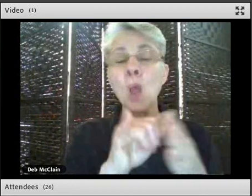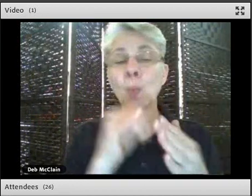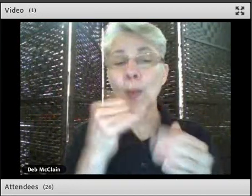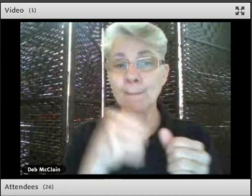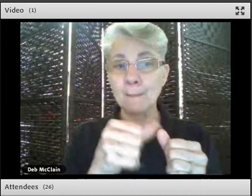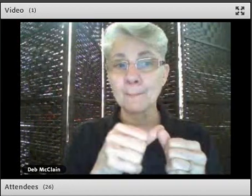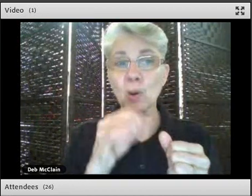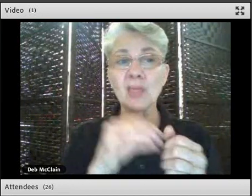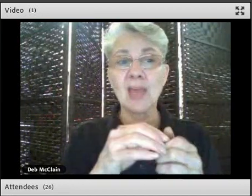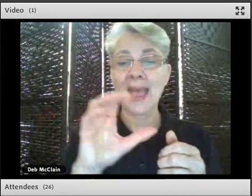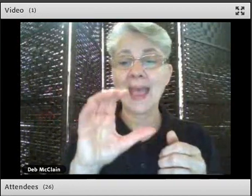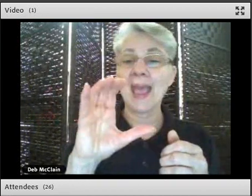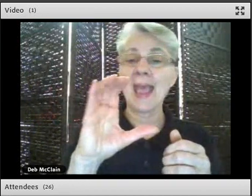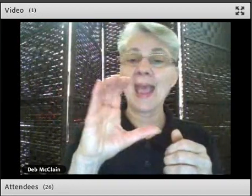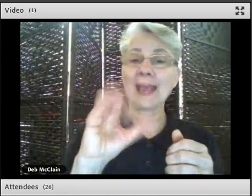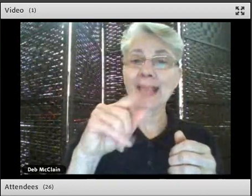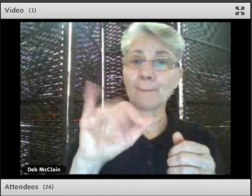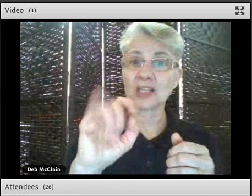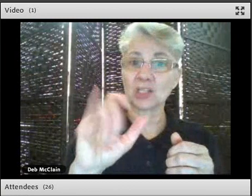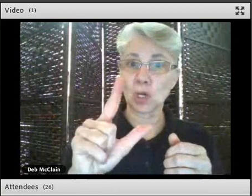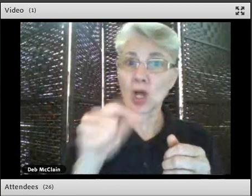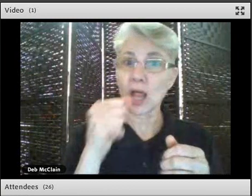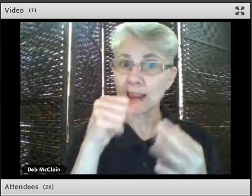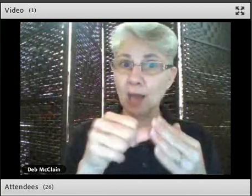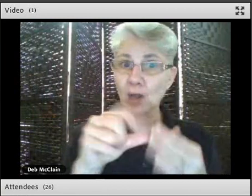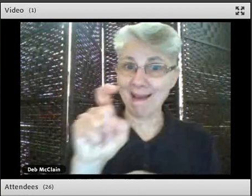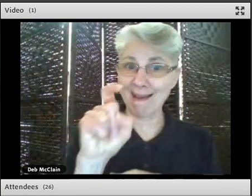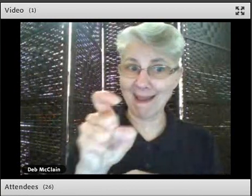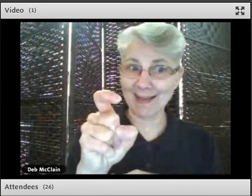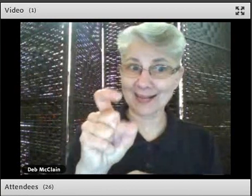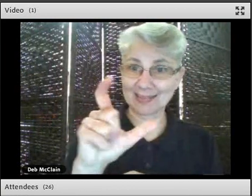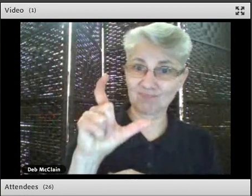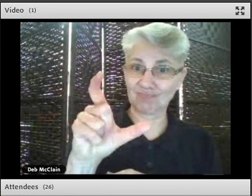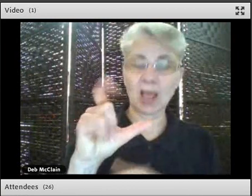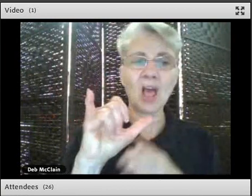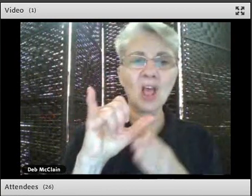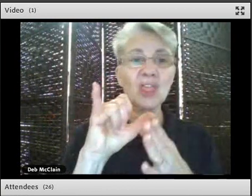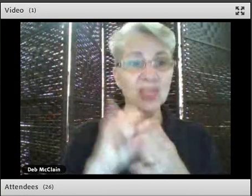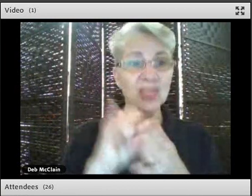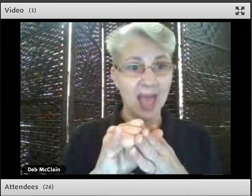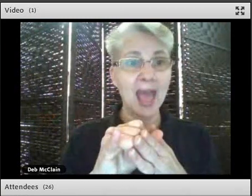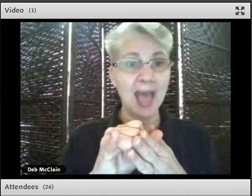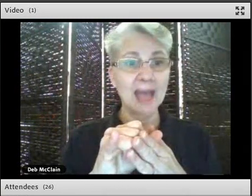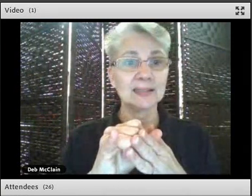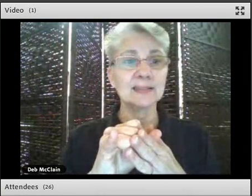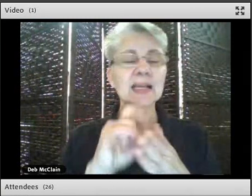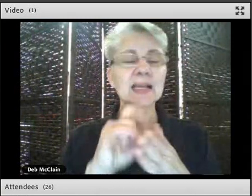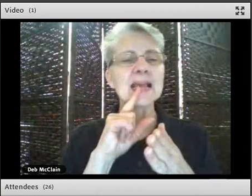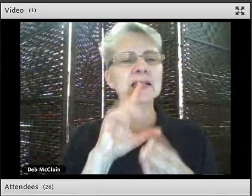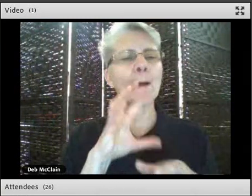is part of the ISBN number. It's actually the Roman numeral 10.